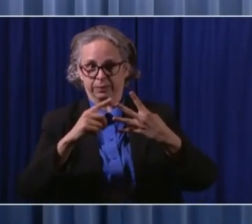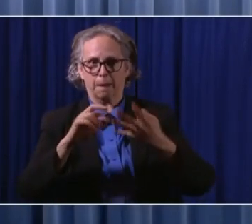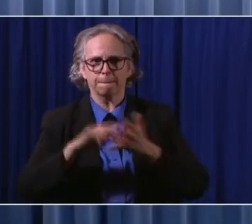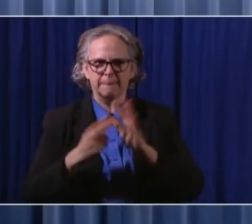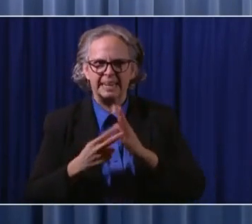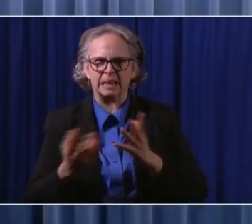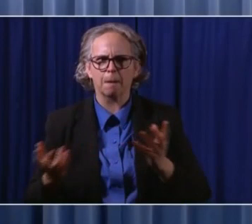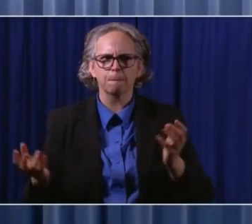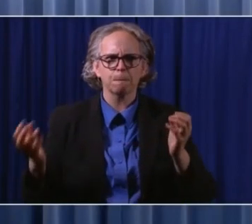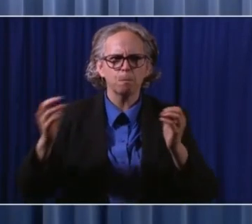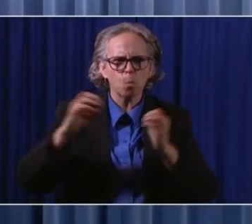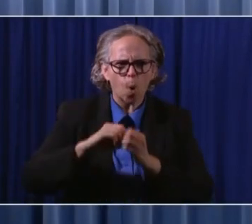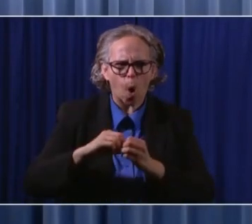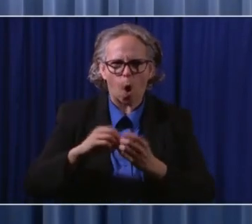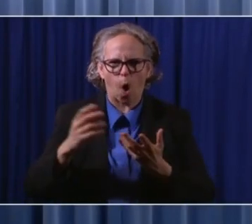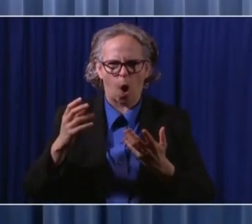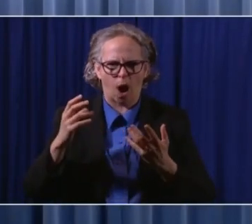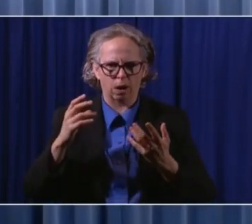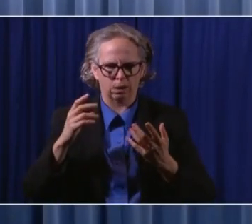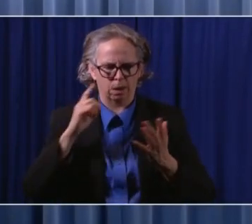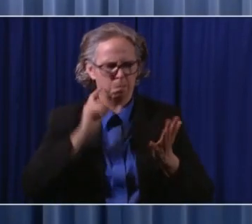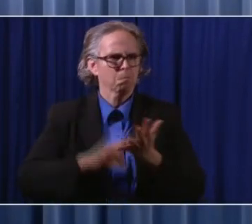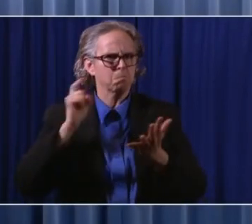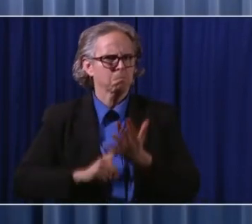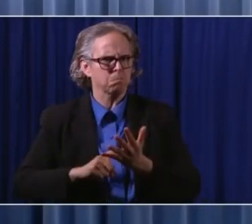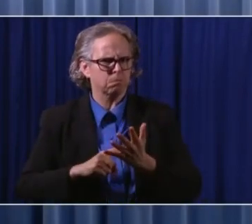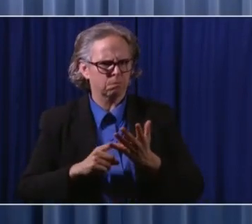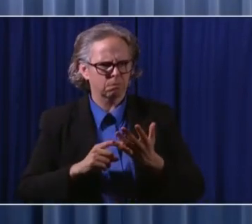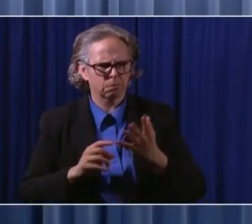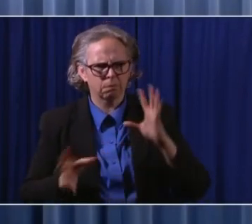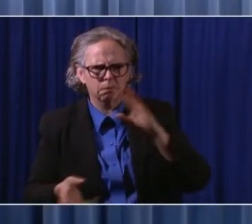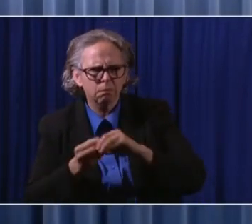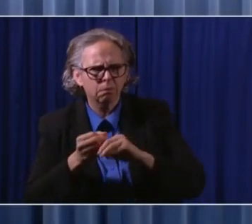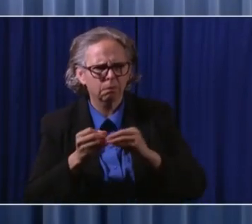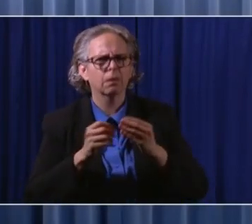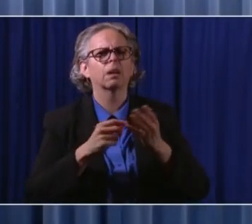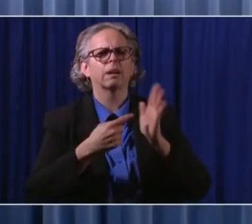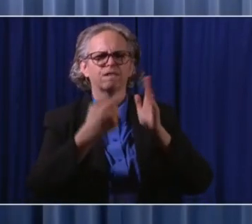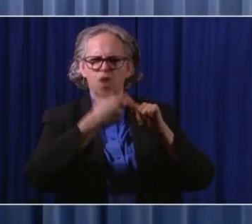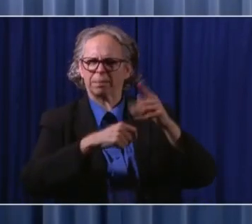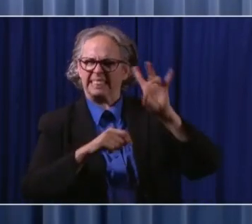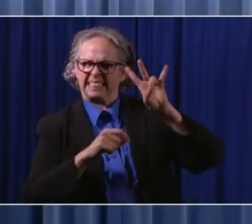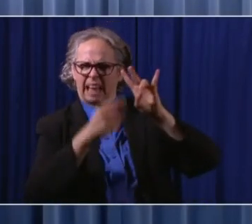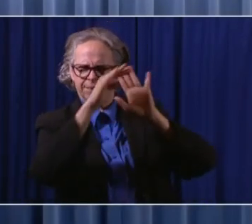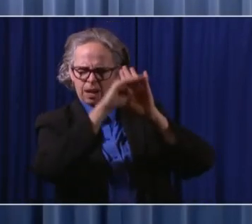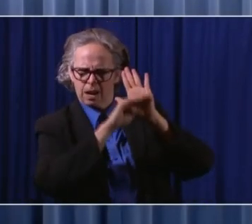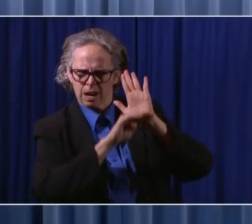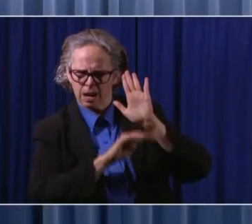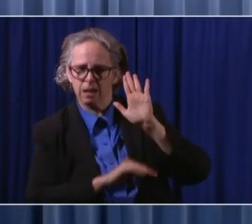COUNTIES. THE ADDITIONAL FACTOR THAT THEN COMES INTO PLAY IS THAT THEY